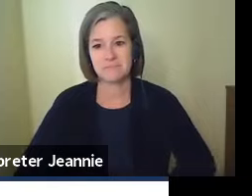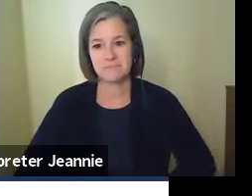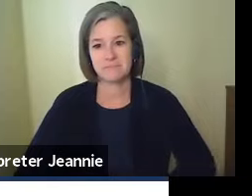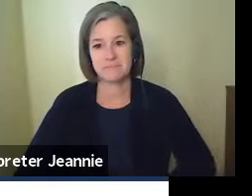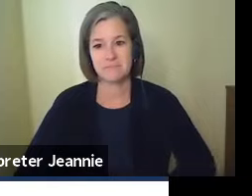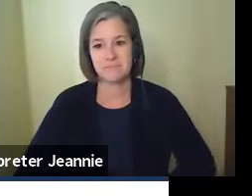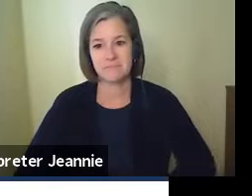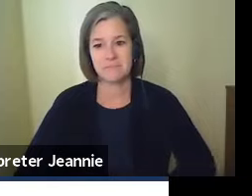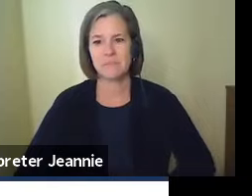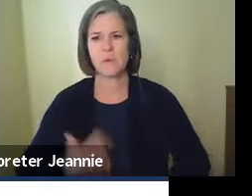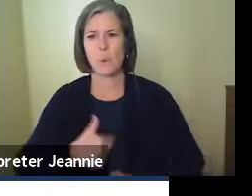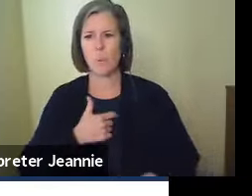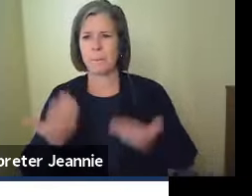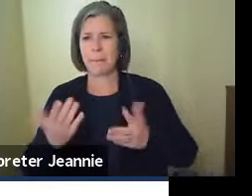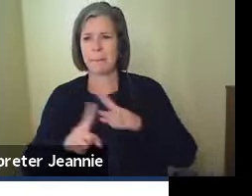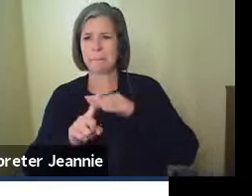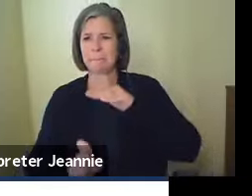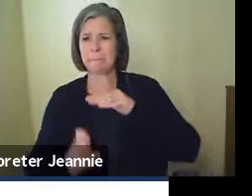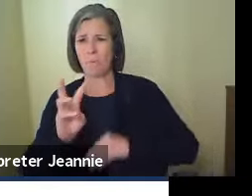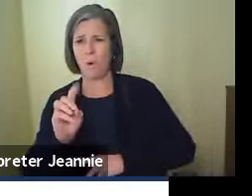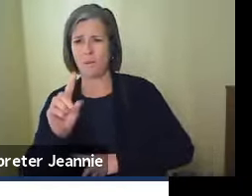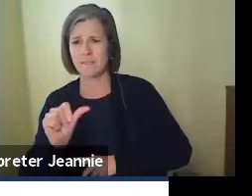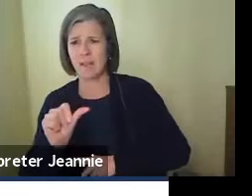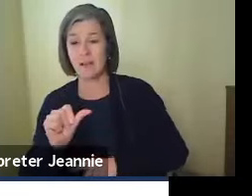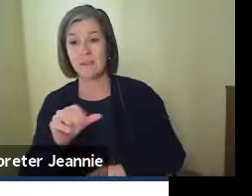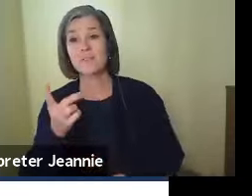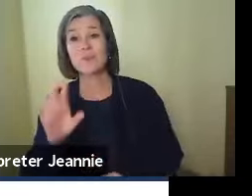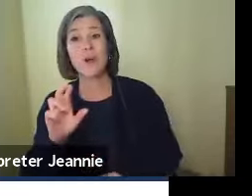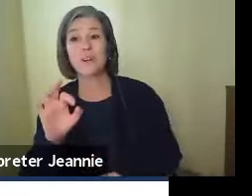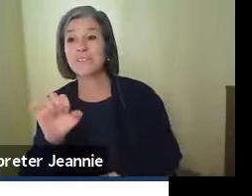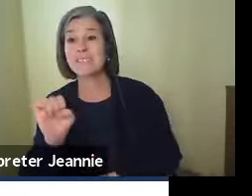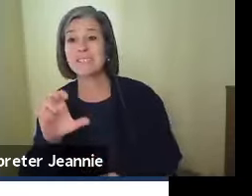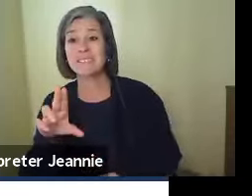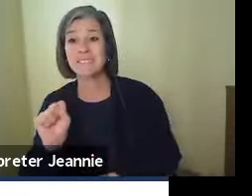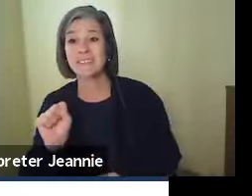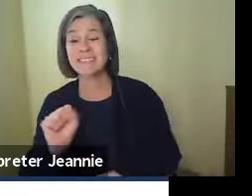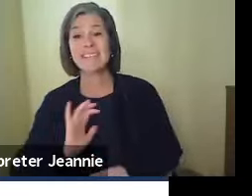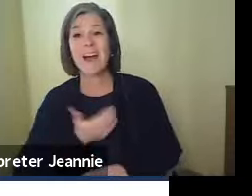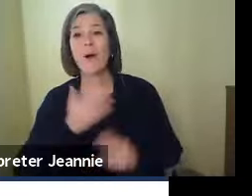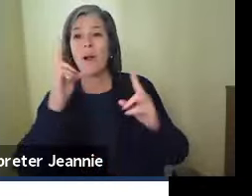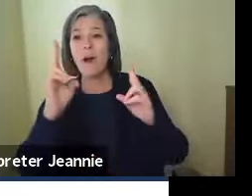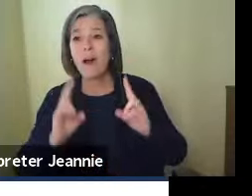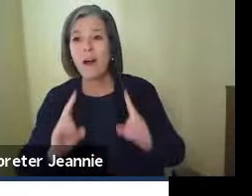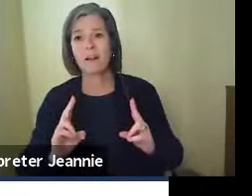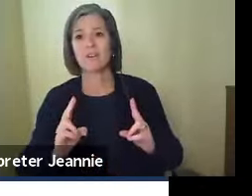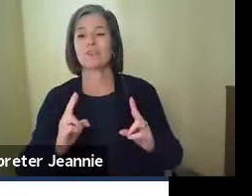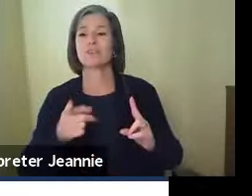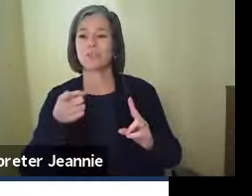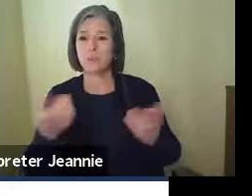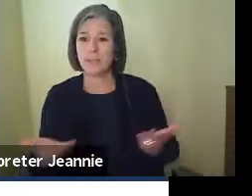We might have lost Wanda, so Dr. Fiscus it's our honor to have you here today and I'm going to turn it over to you.